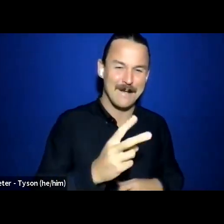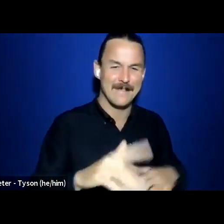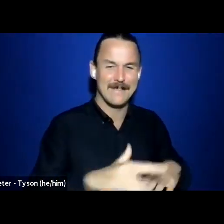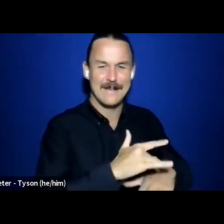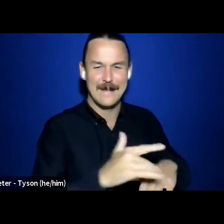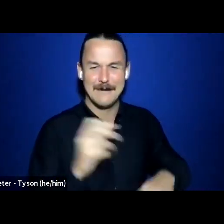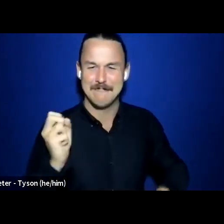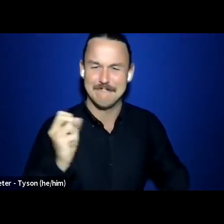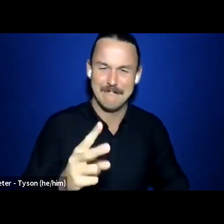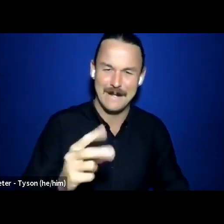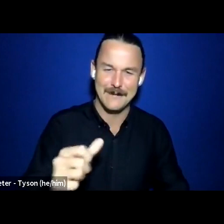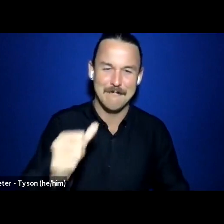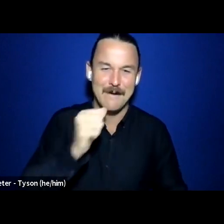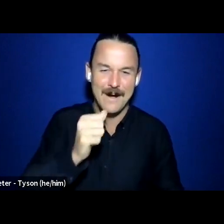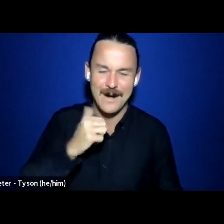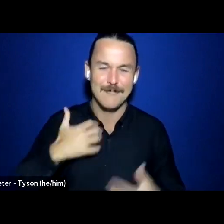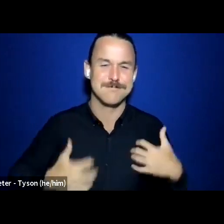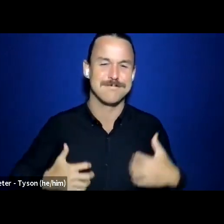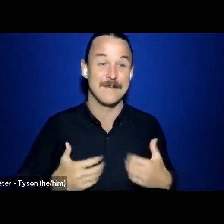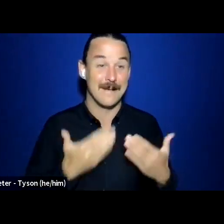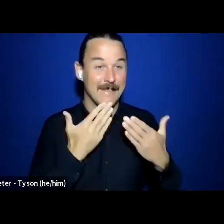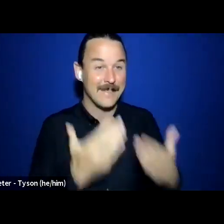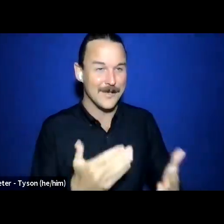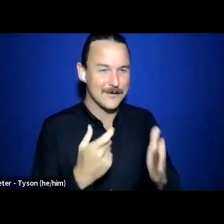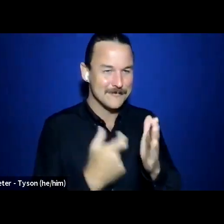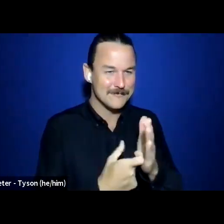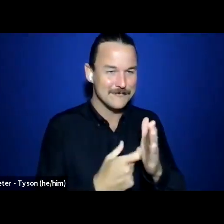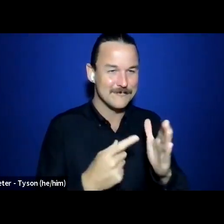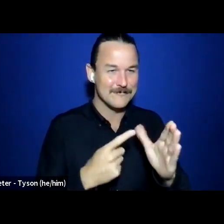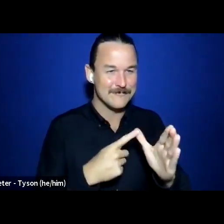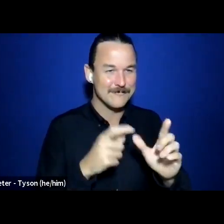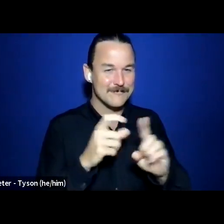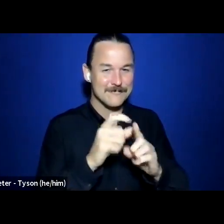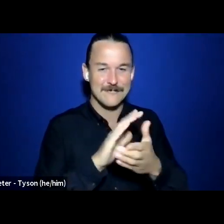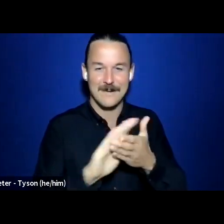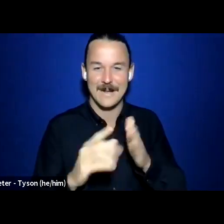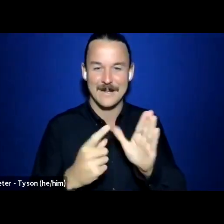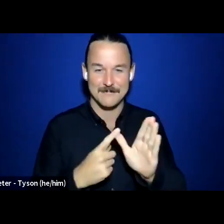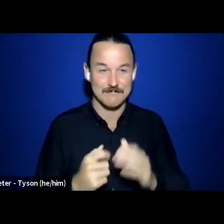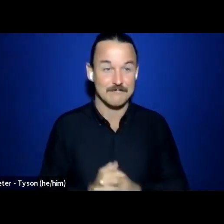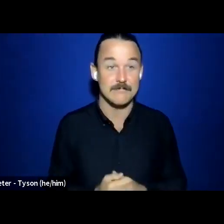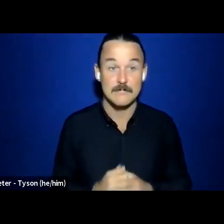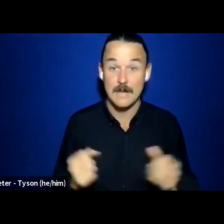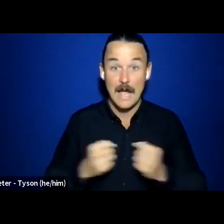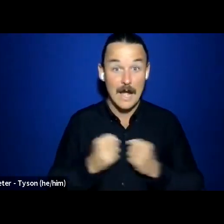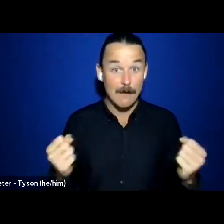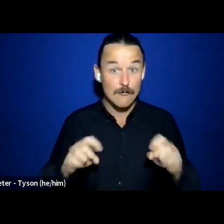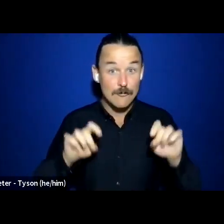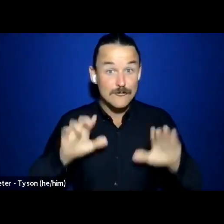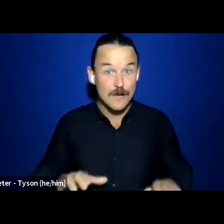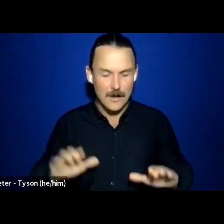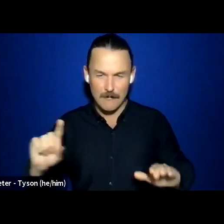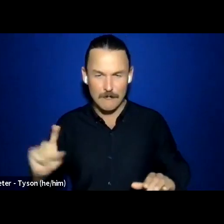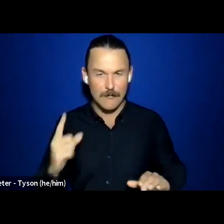just to get back to the theater simply jazz and Bob for that matter. Thank you so much data Thank you so much data now. Thank you so much data.